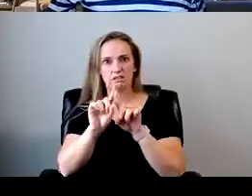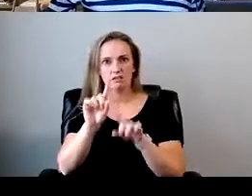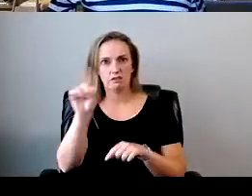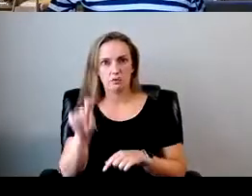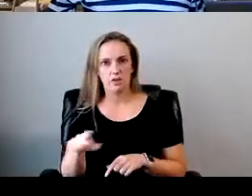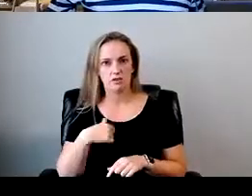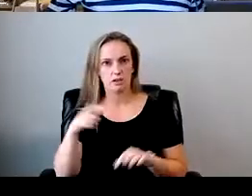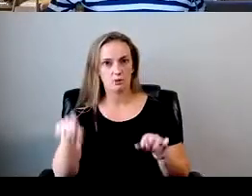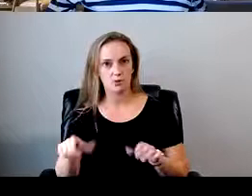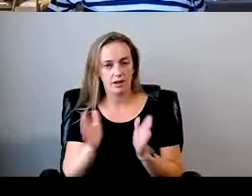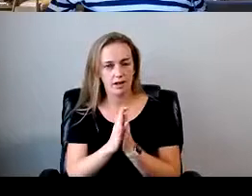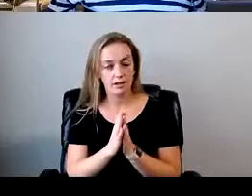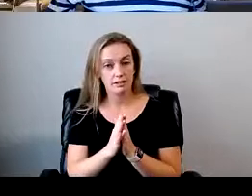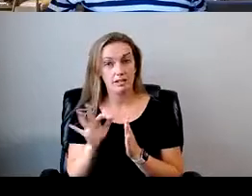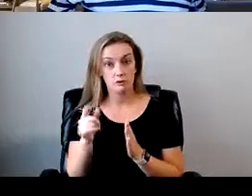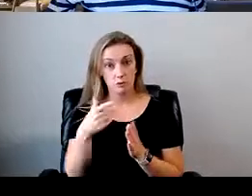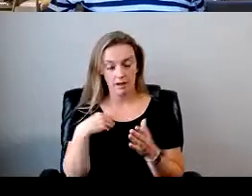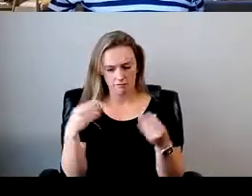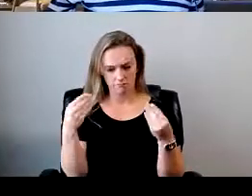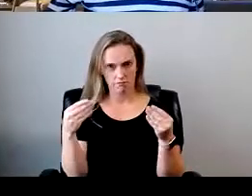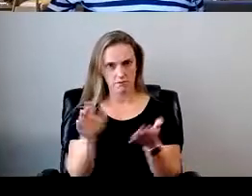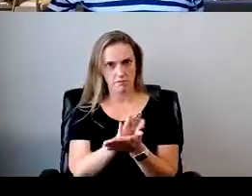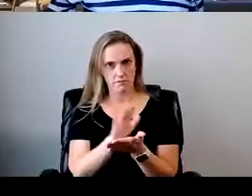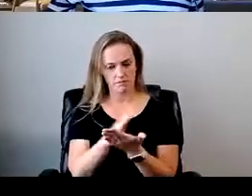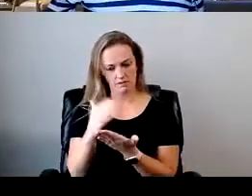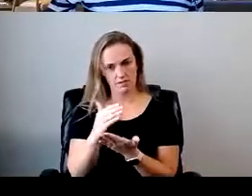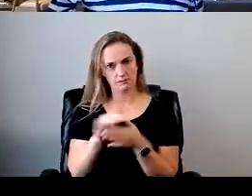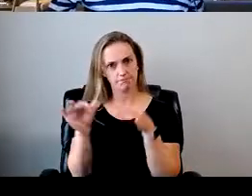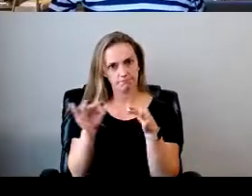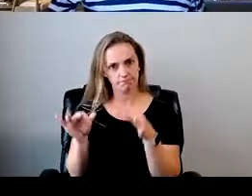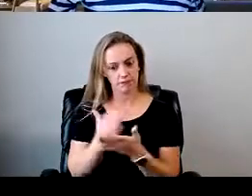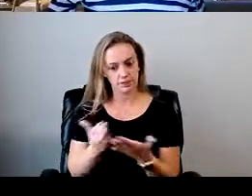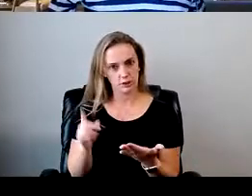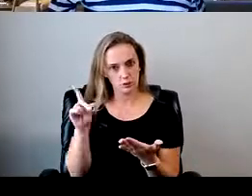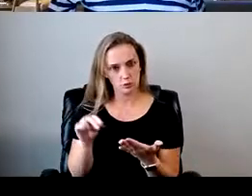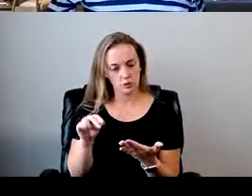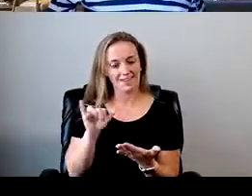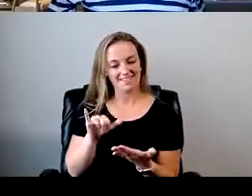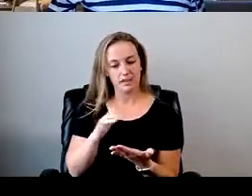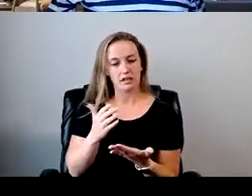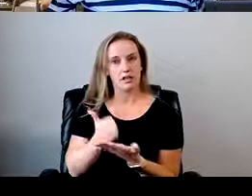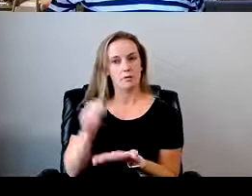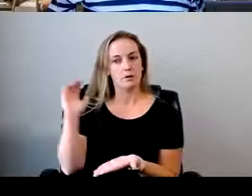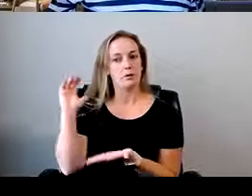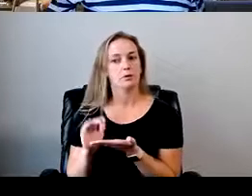So if you have something tangible on your list of instructions, those kinds of things to do, then that alleviates some of that pressure to remember